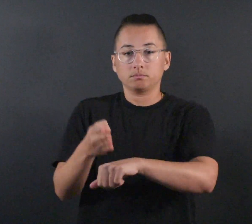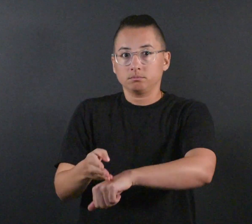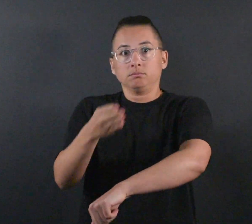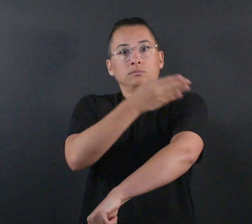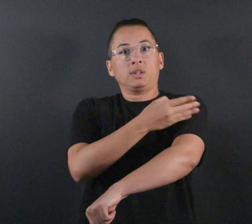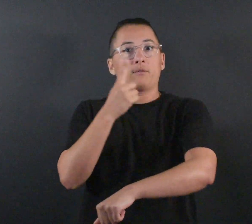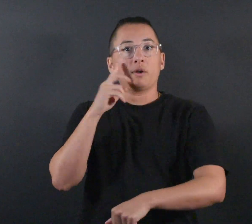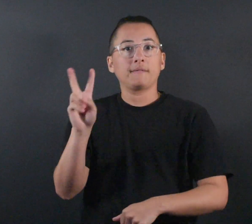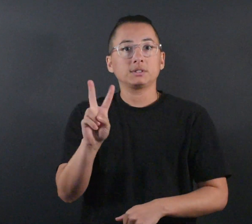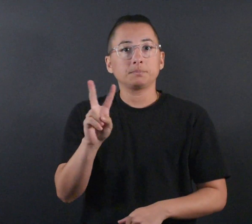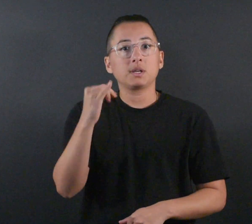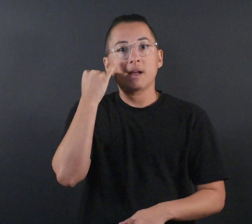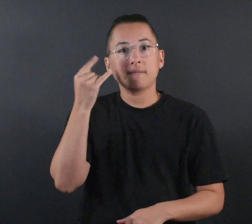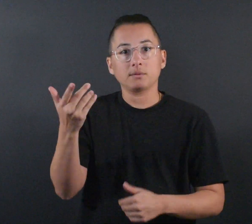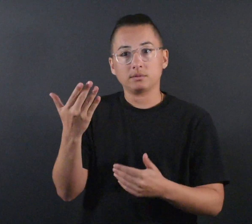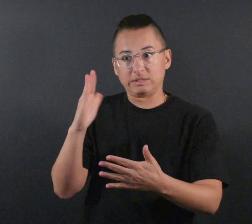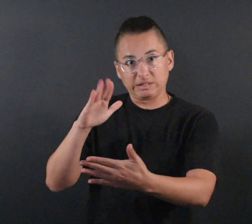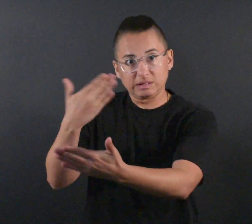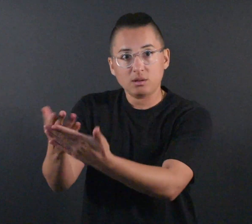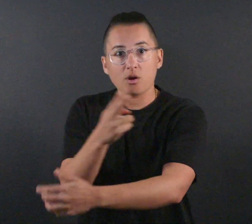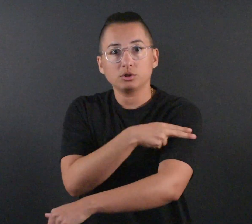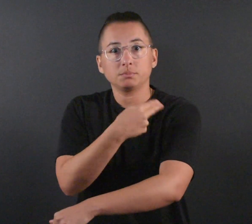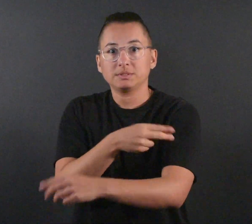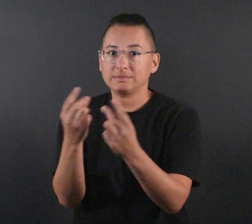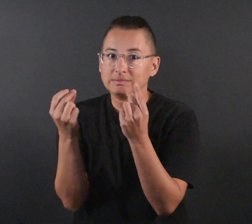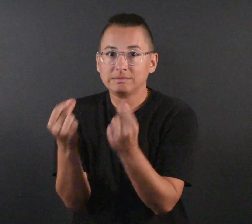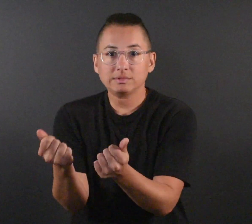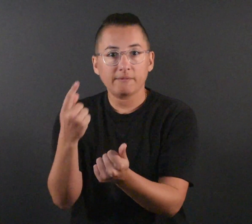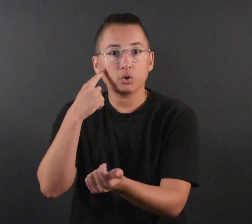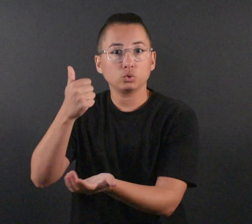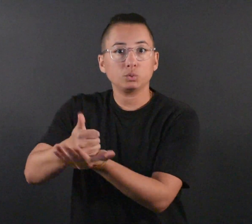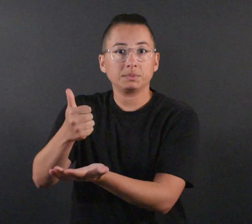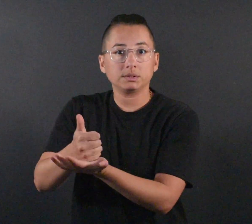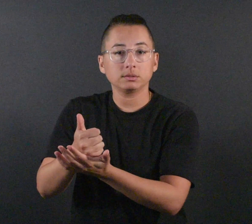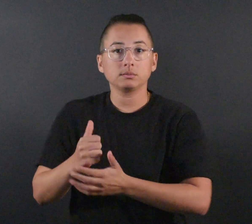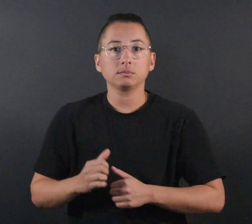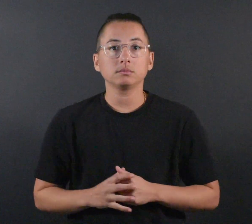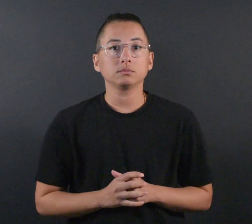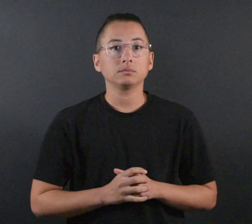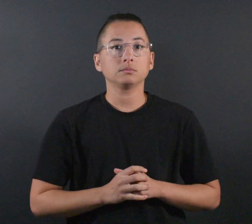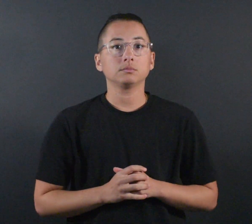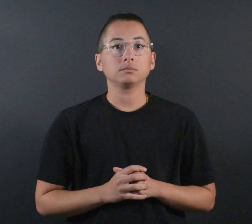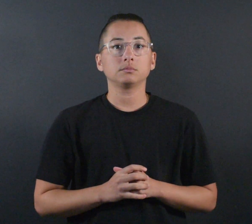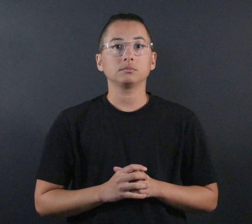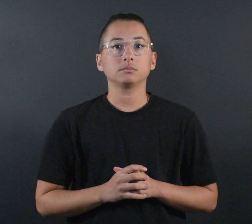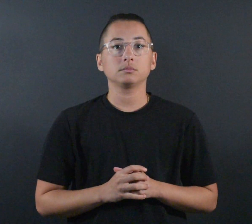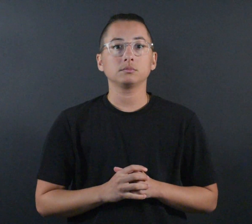and outcomes improve for victims when they can get to the hospital for treatment as soon as possible.